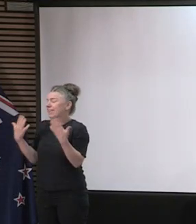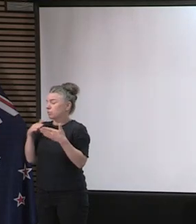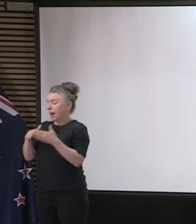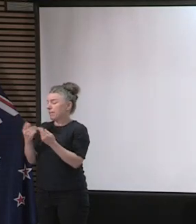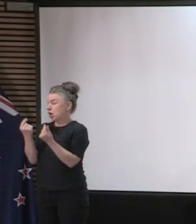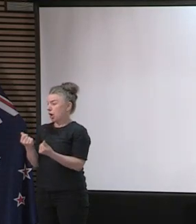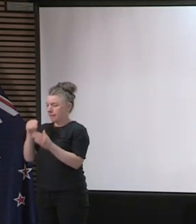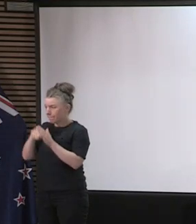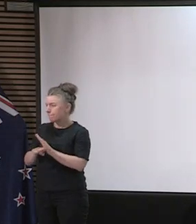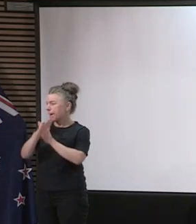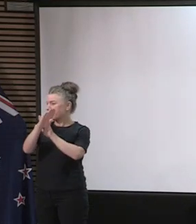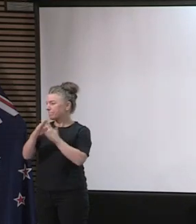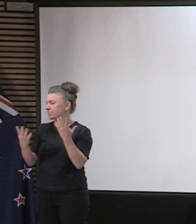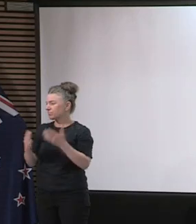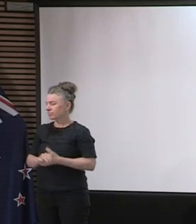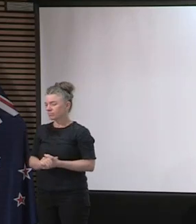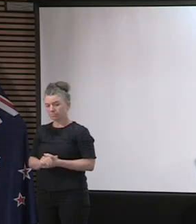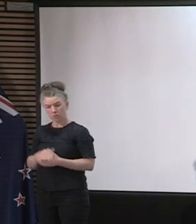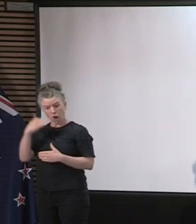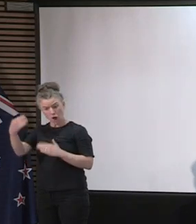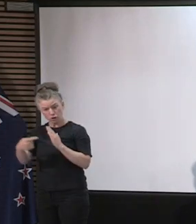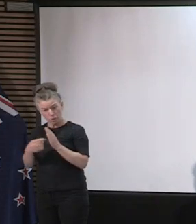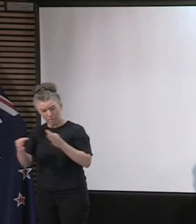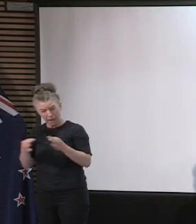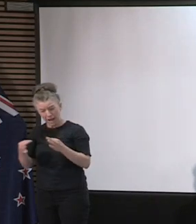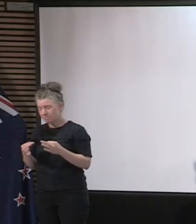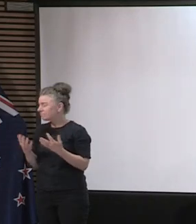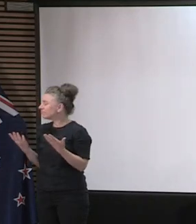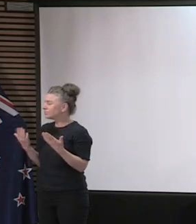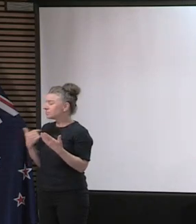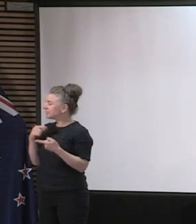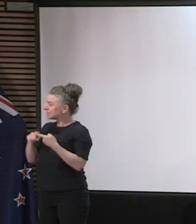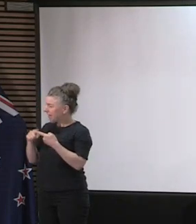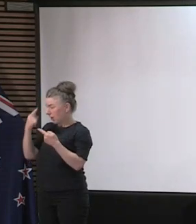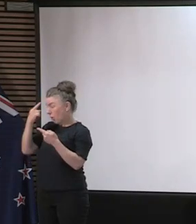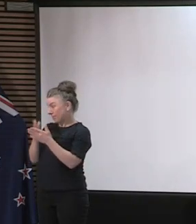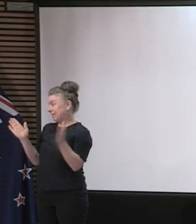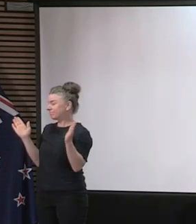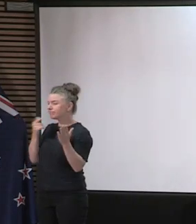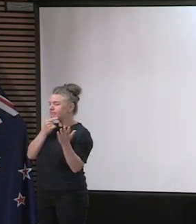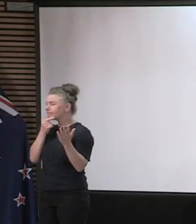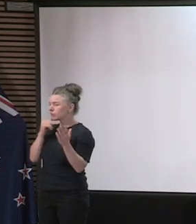on doing what will help our economy recover the fastest. (SPEAKS